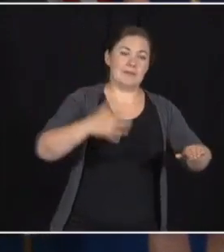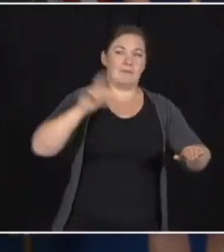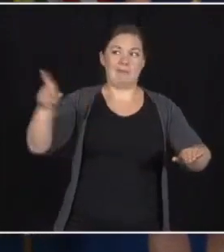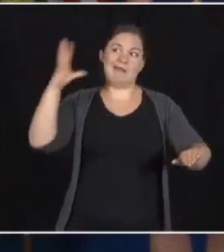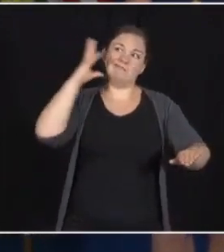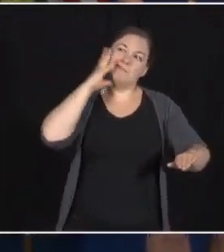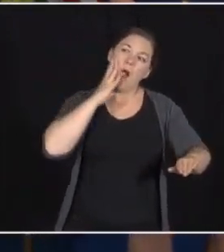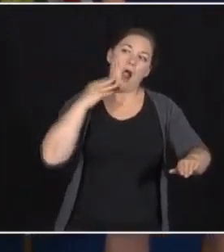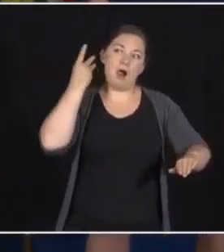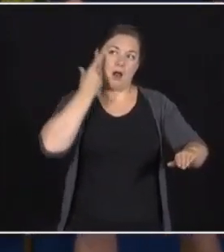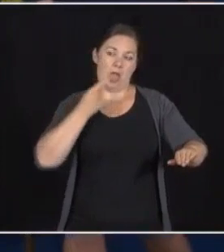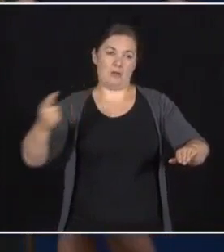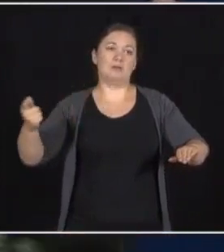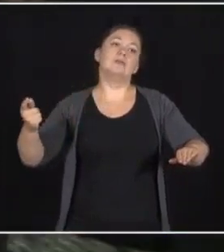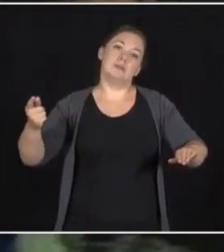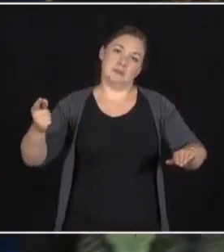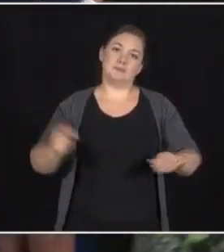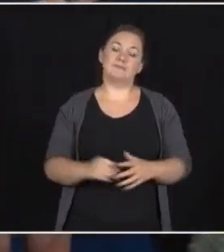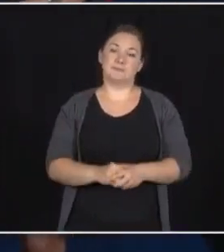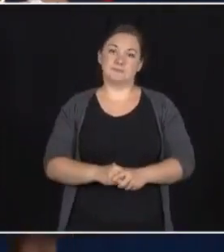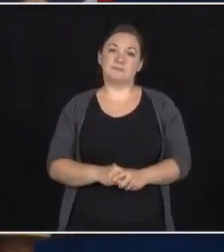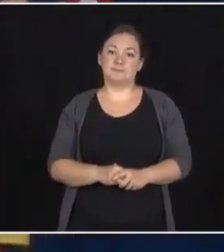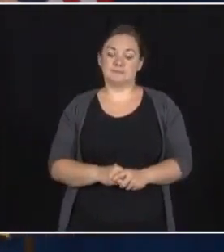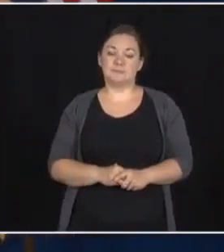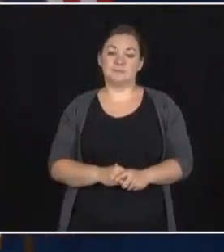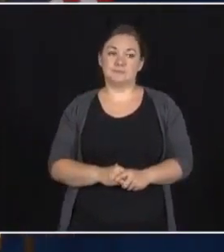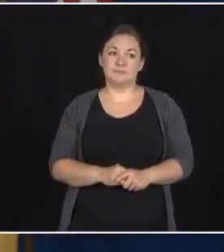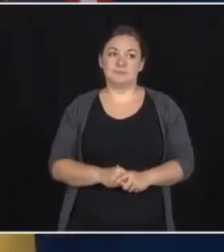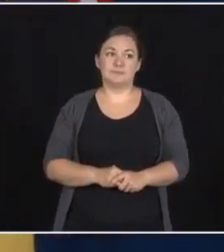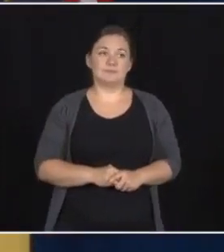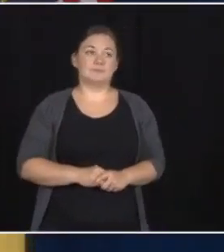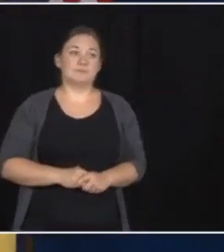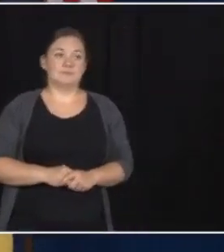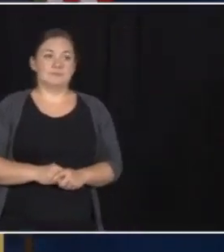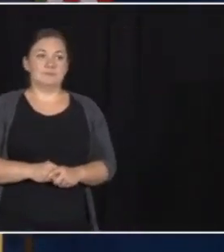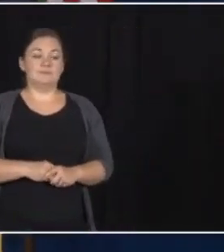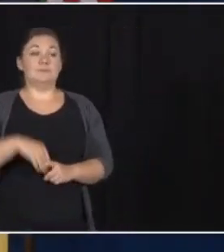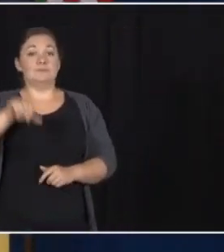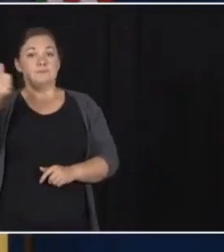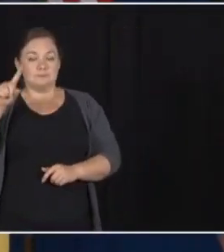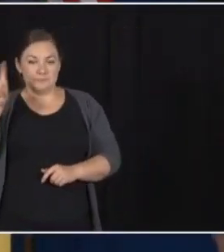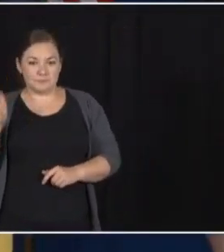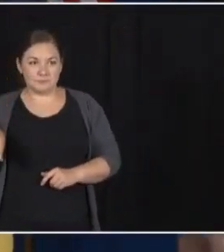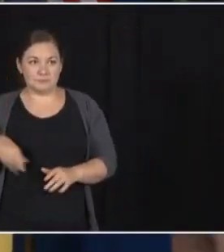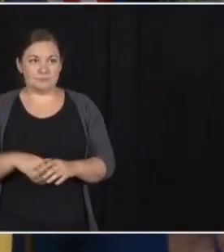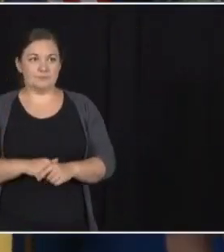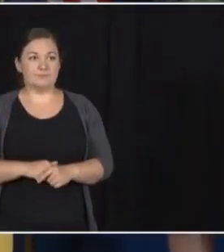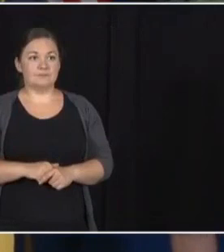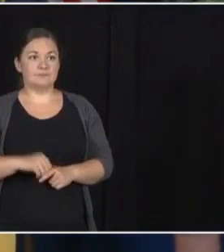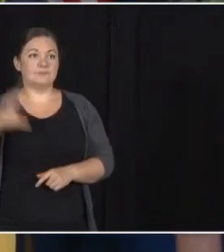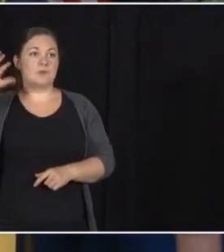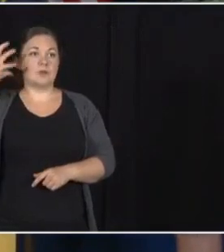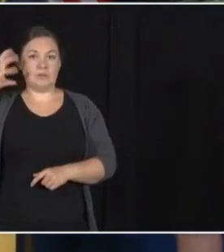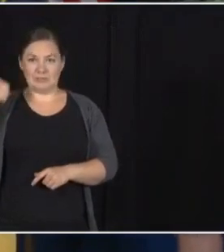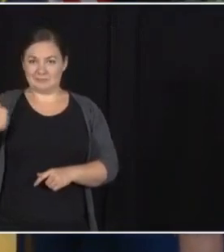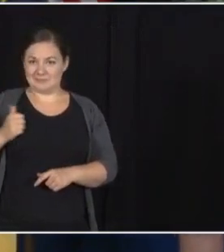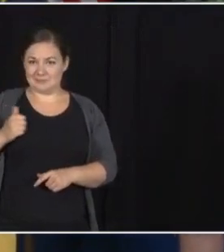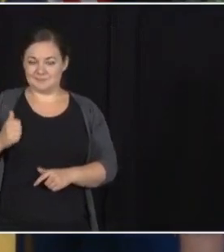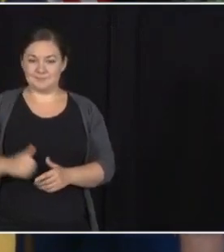and they also have more delicate nasal passages. So whoever is going to be doing that testing needs to be very experienced with that. 's question.